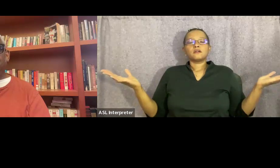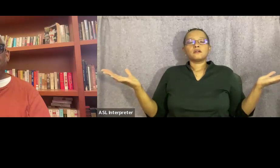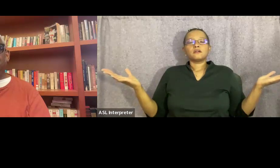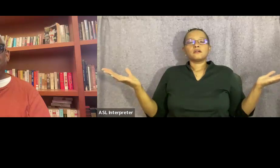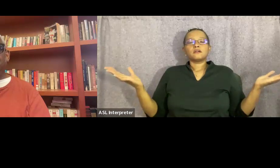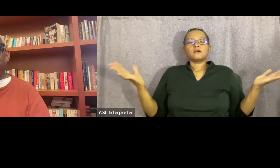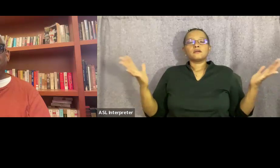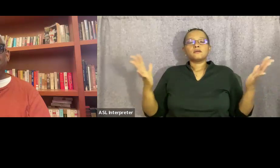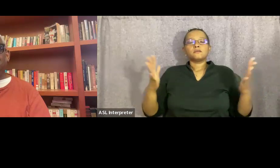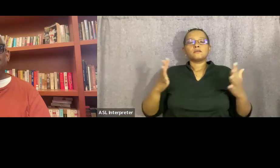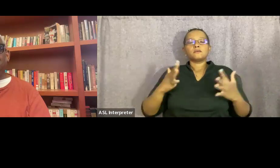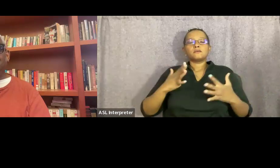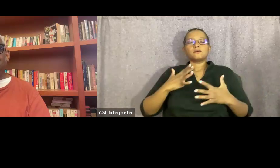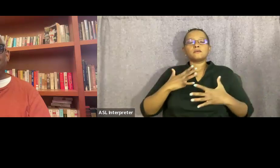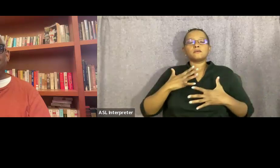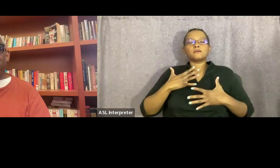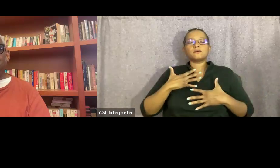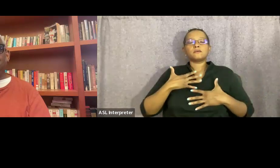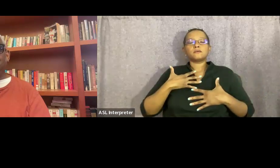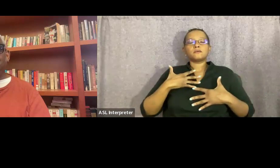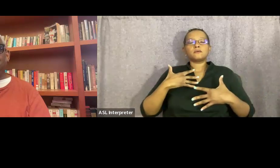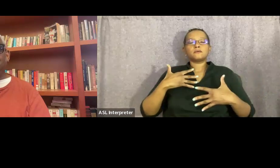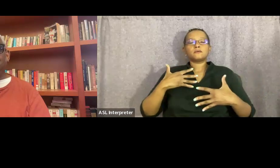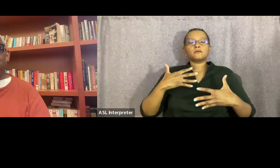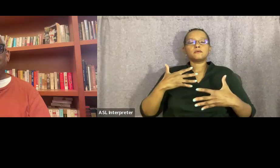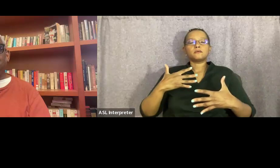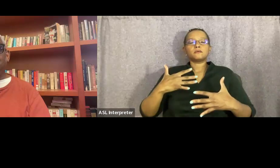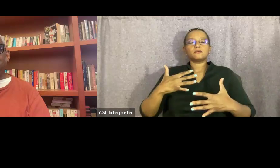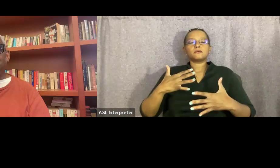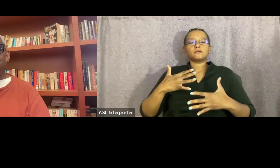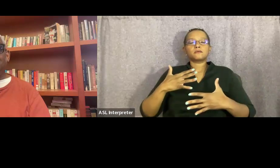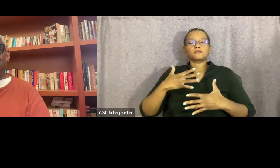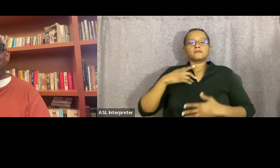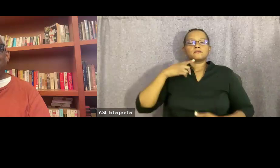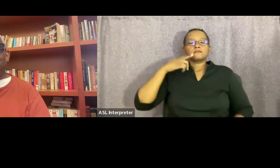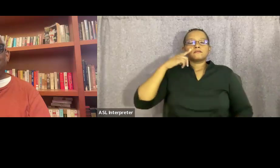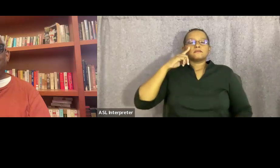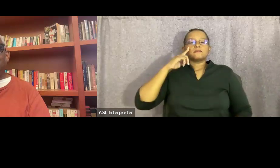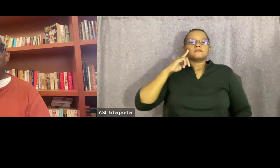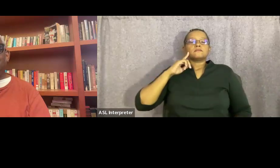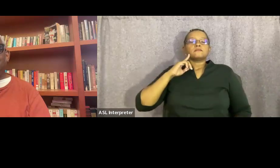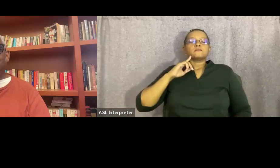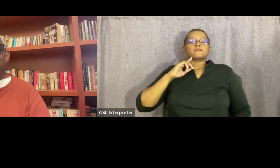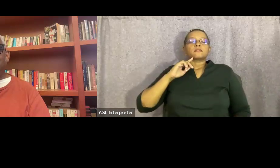Breathe deep. In this second part of meditation